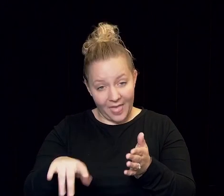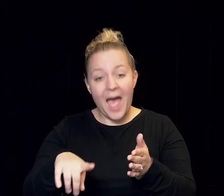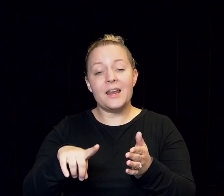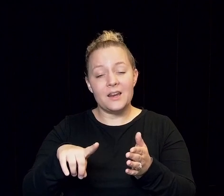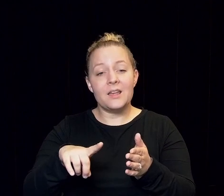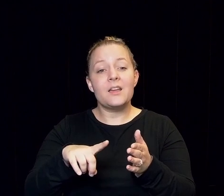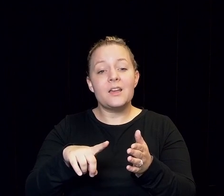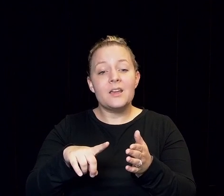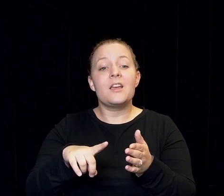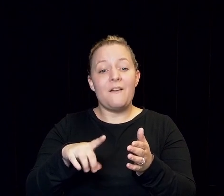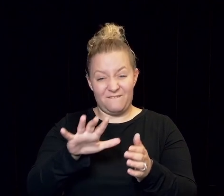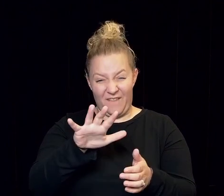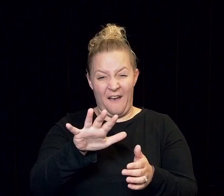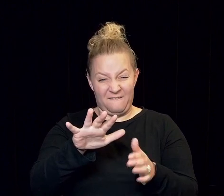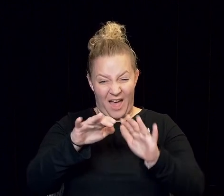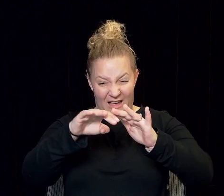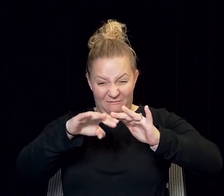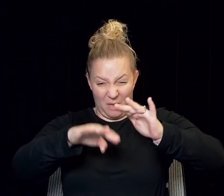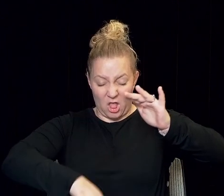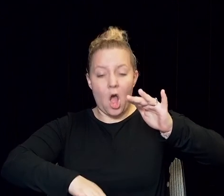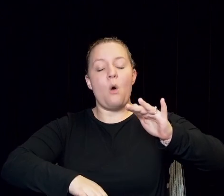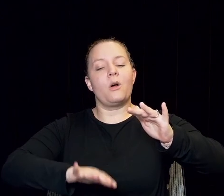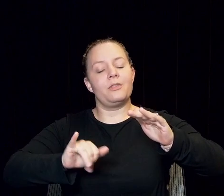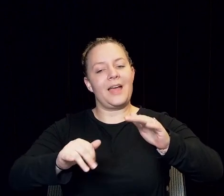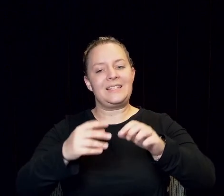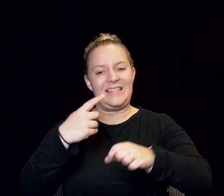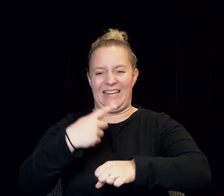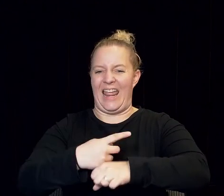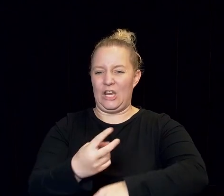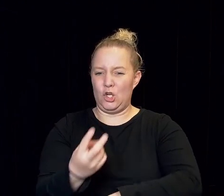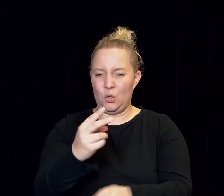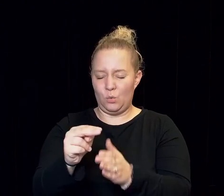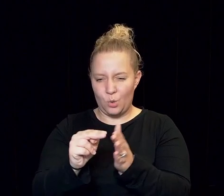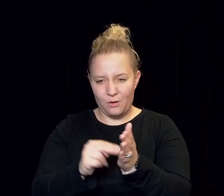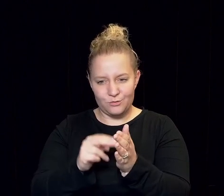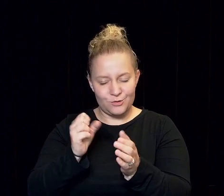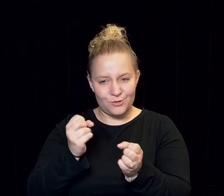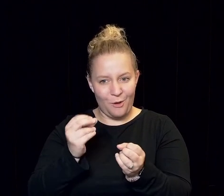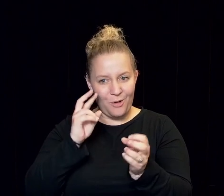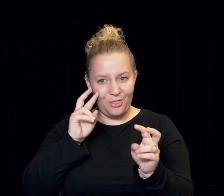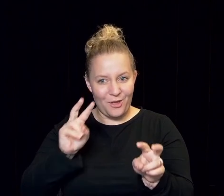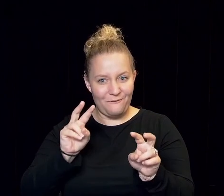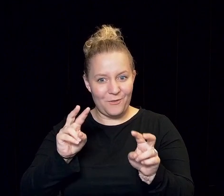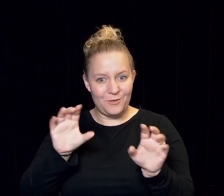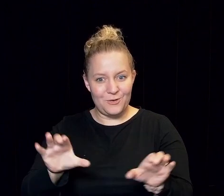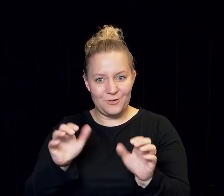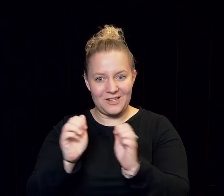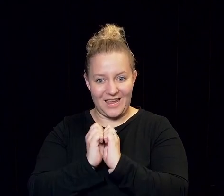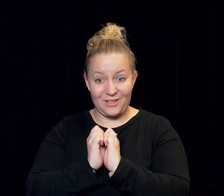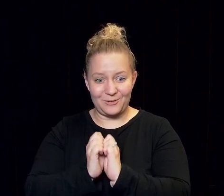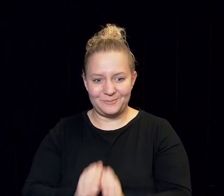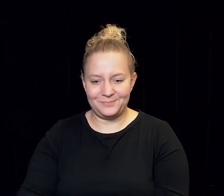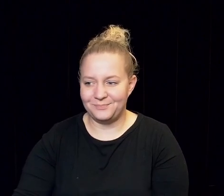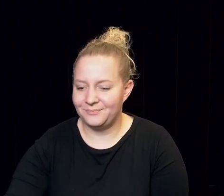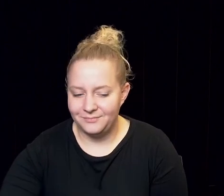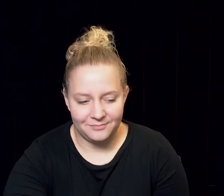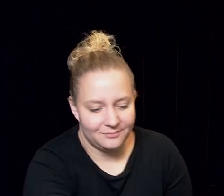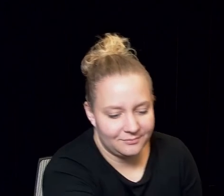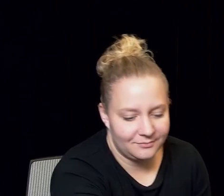rest of this page are day two notes. So, I'm looking forward to when we do those together!